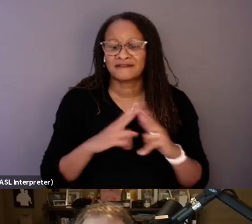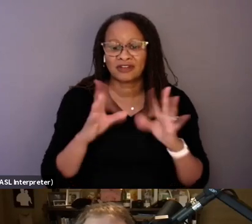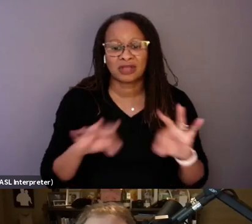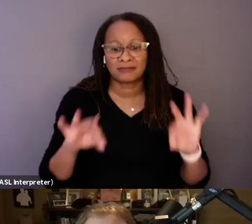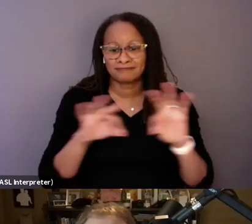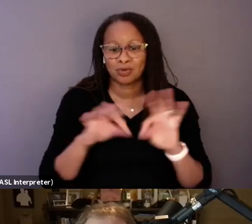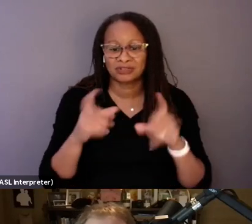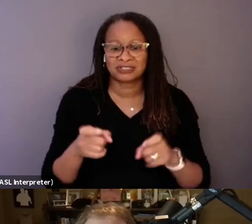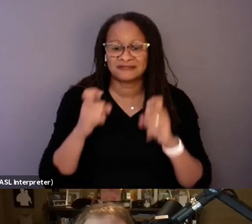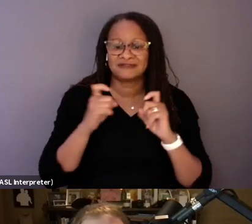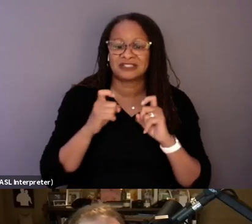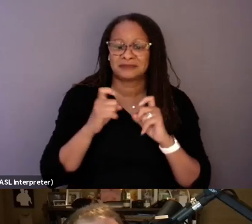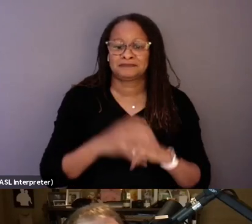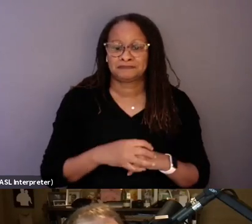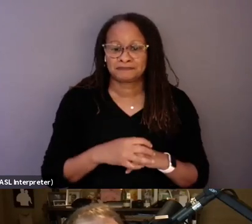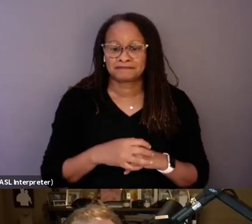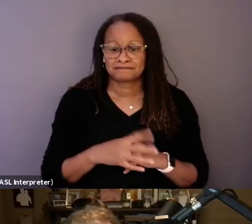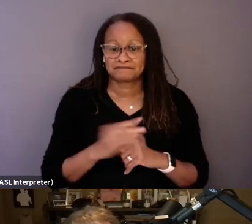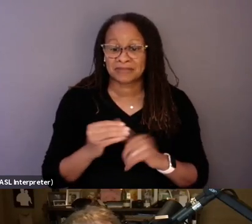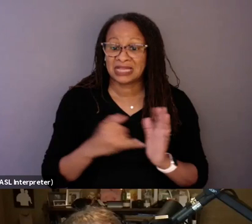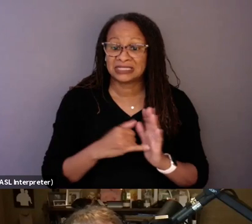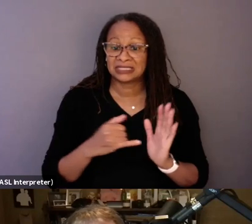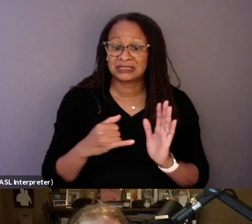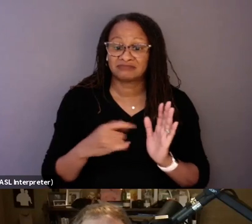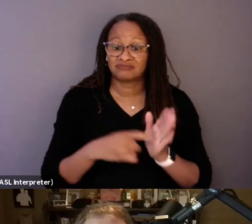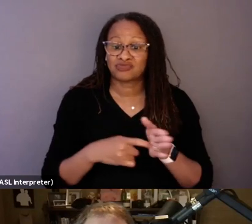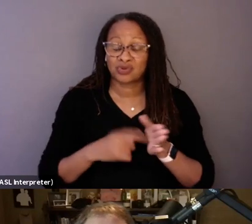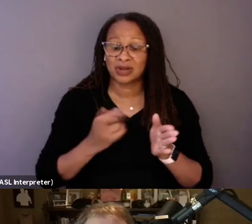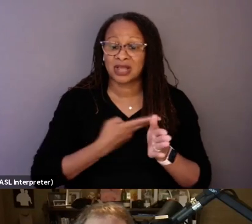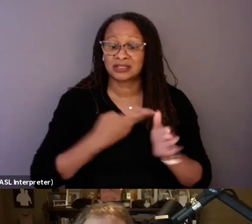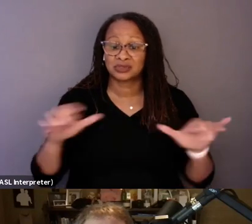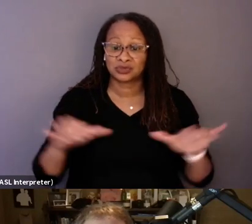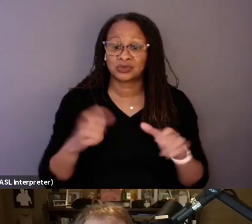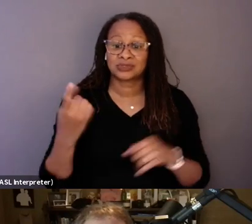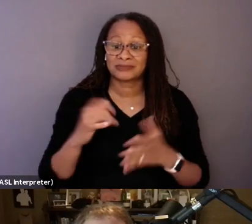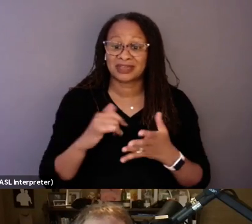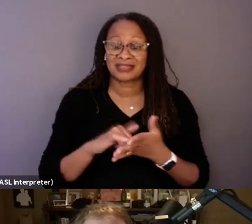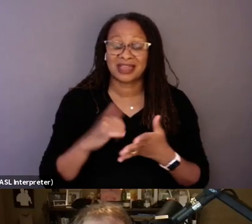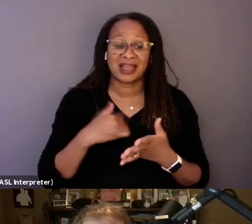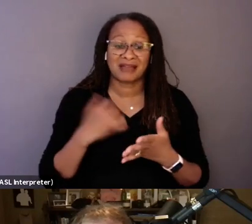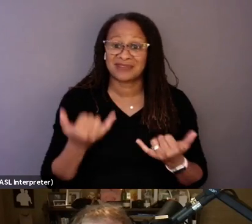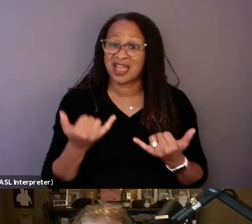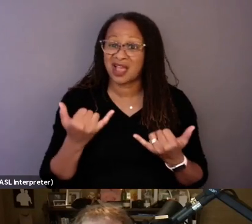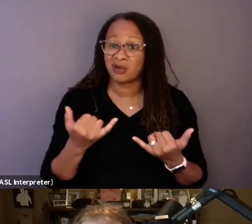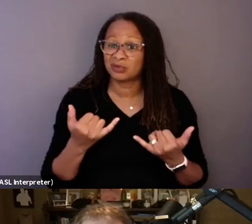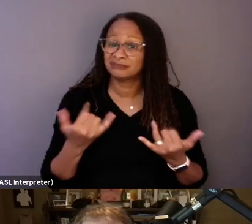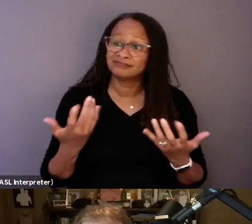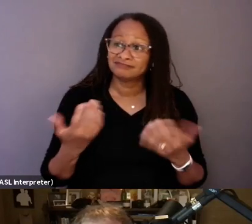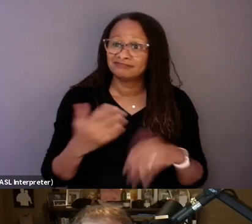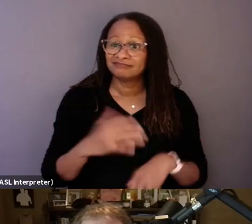and it required us to do something that I'm now kind of rather committed to in my filmmaking